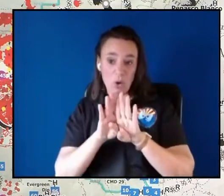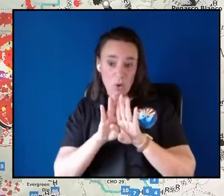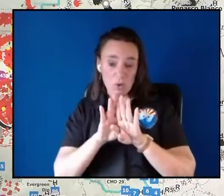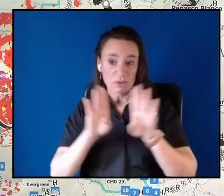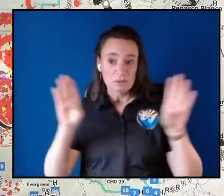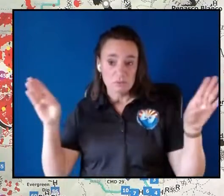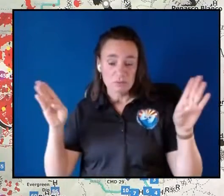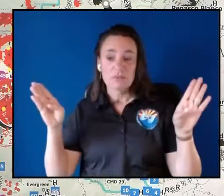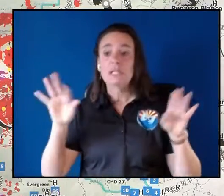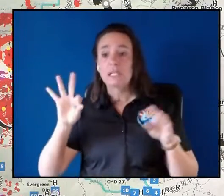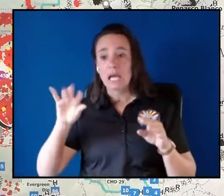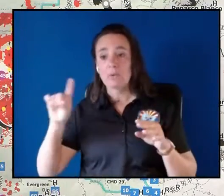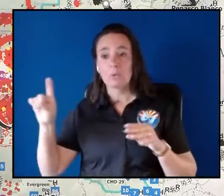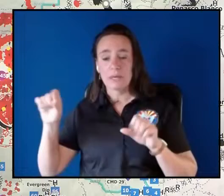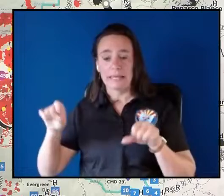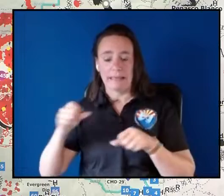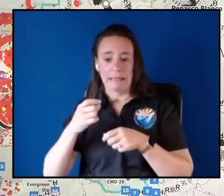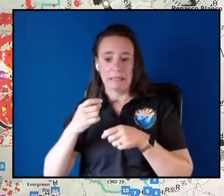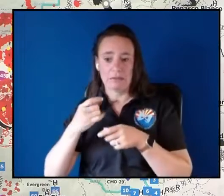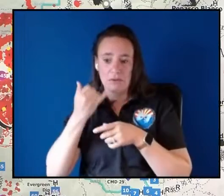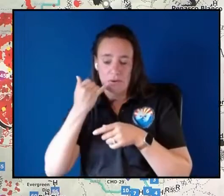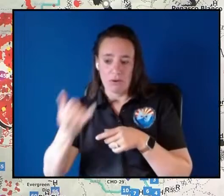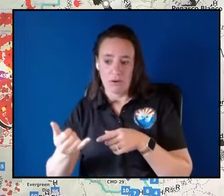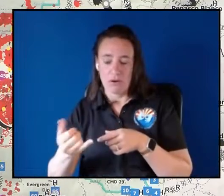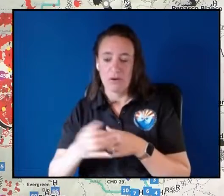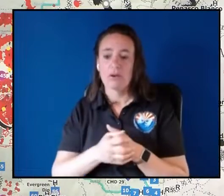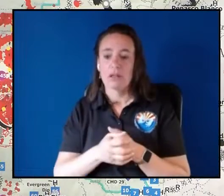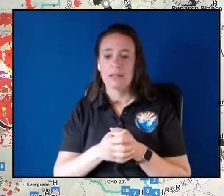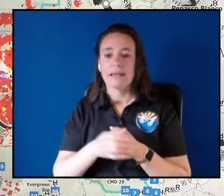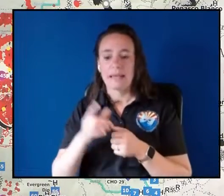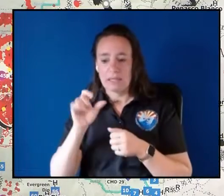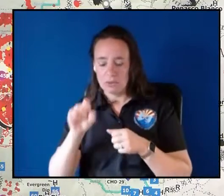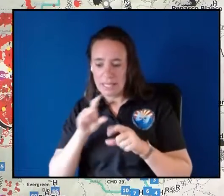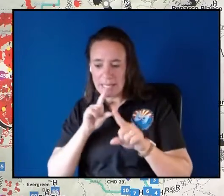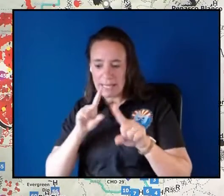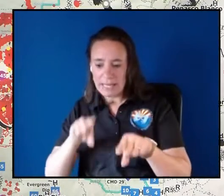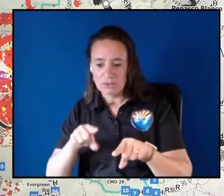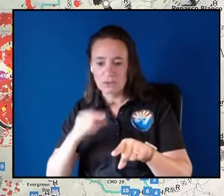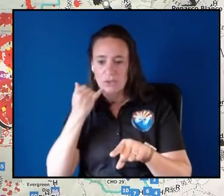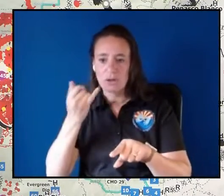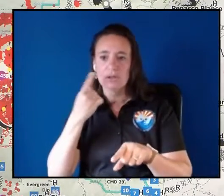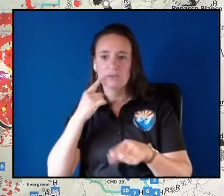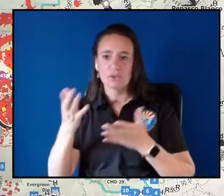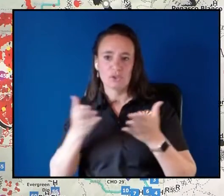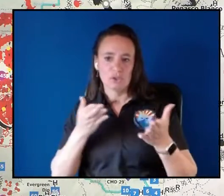loop that back through to us and we can answer those calls for service. So, appreciate all the community